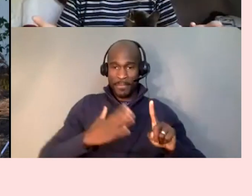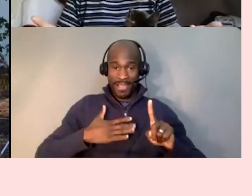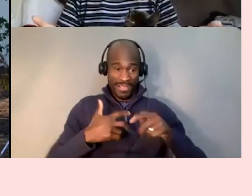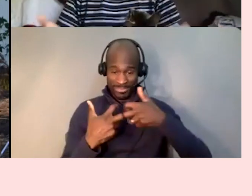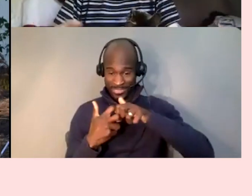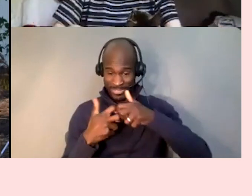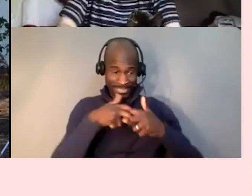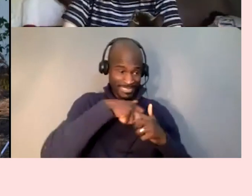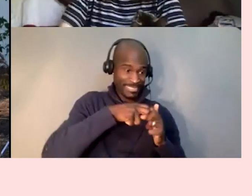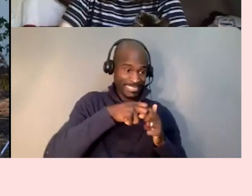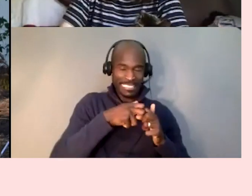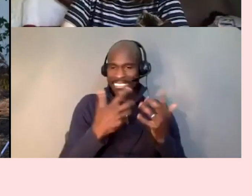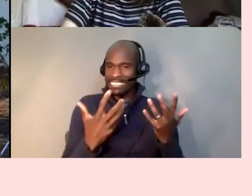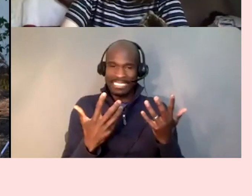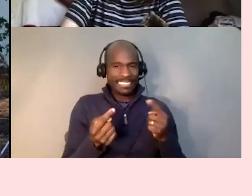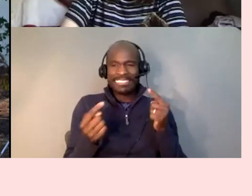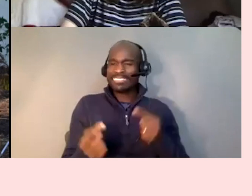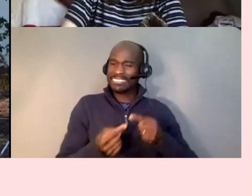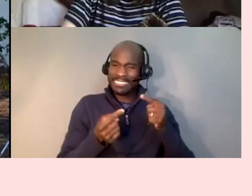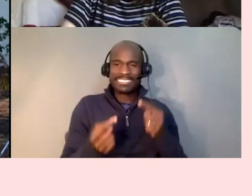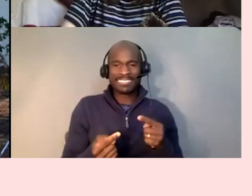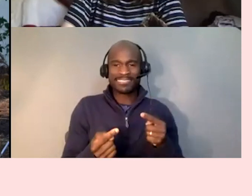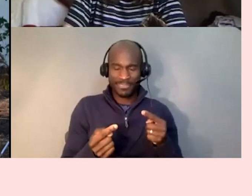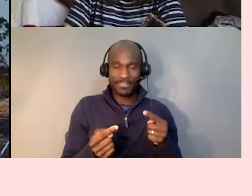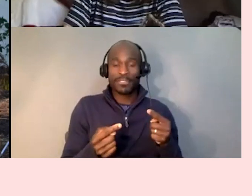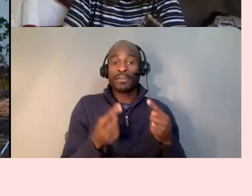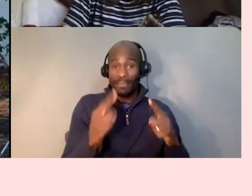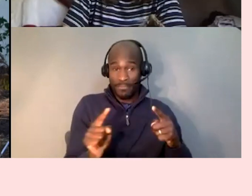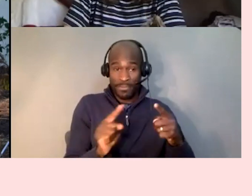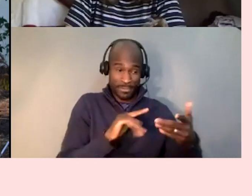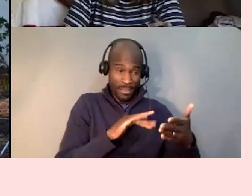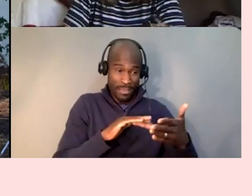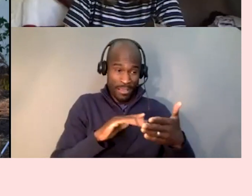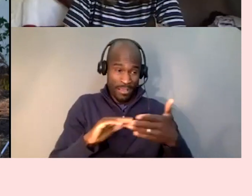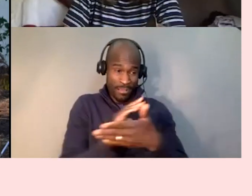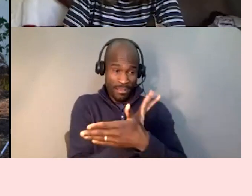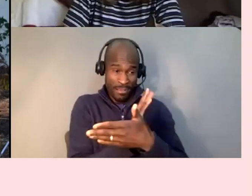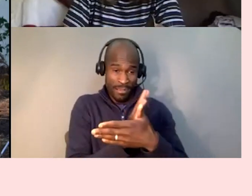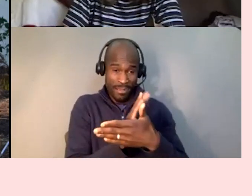like that very much uh so near the end of my degree I sort of shifted more into UX.